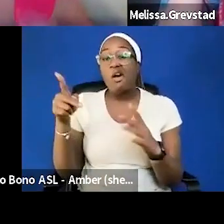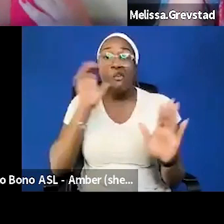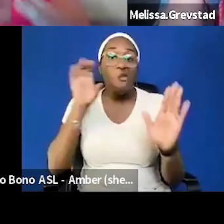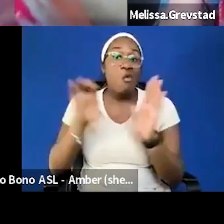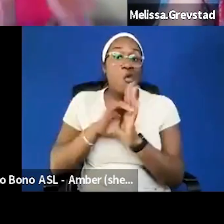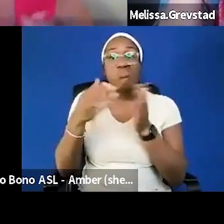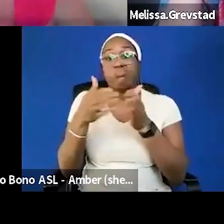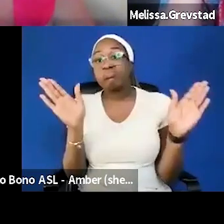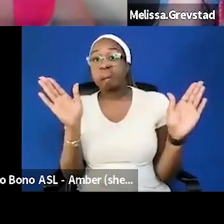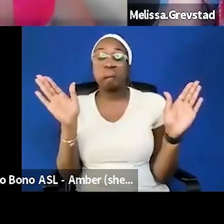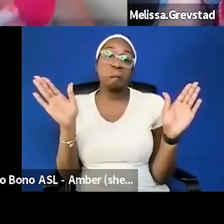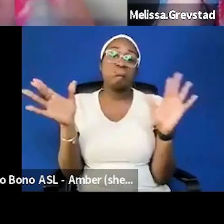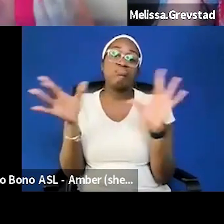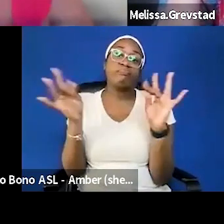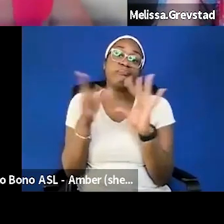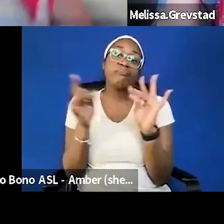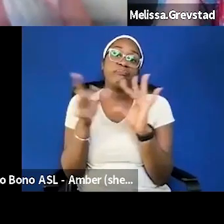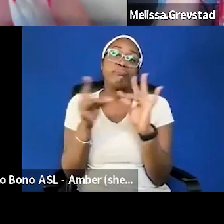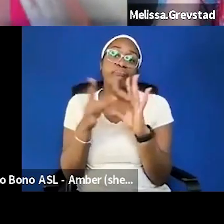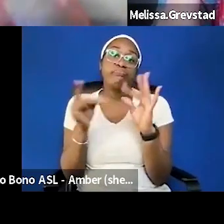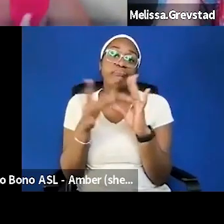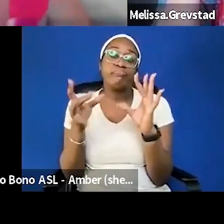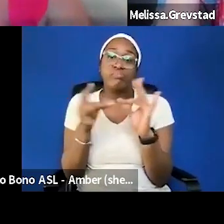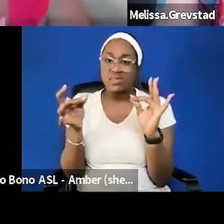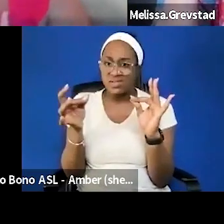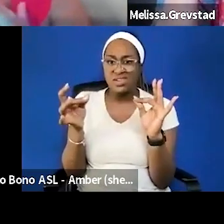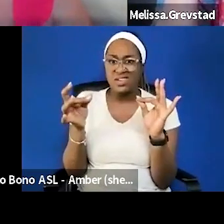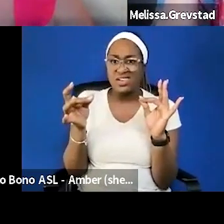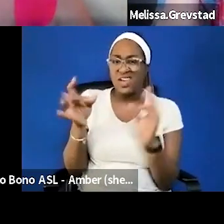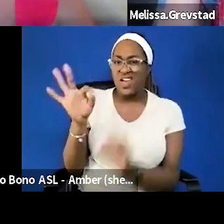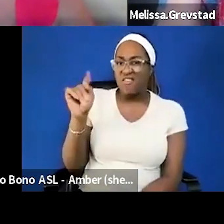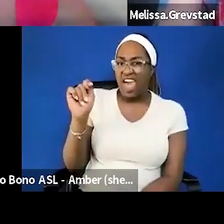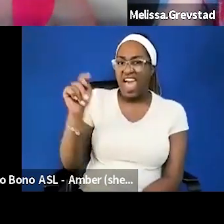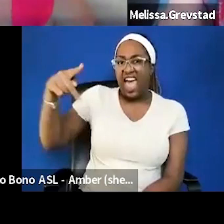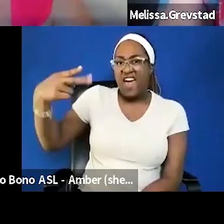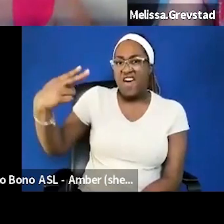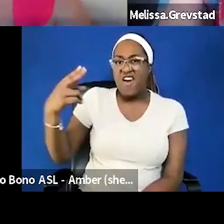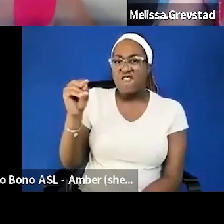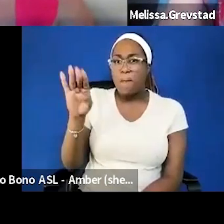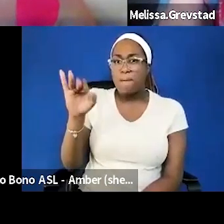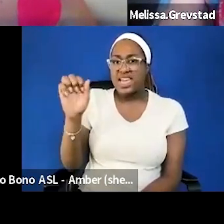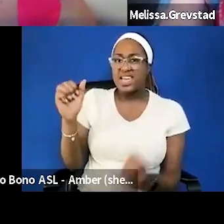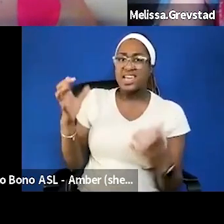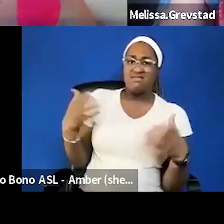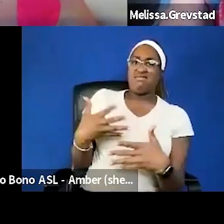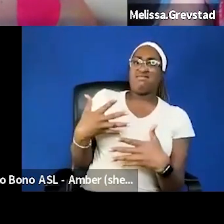just commenting highly that phobic and frankly, just terrible things.